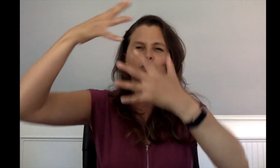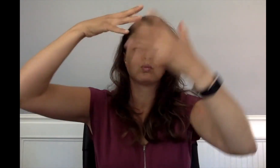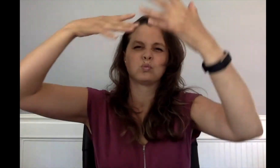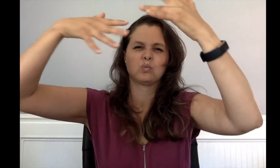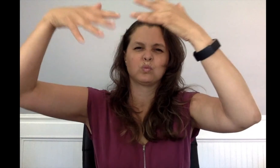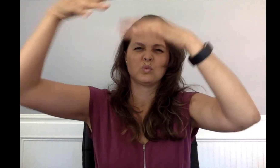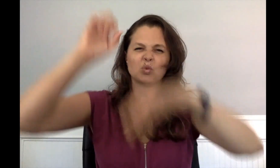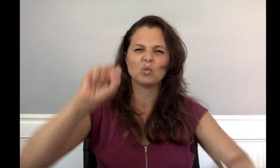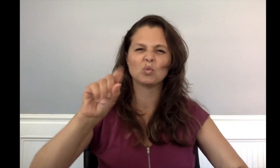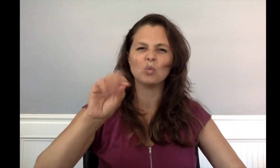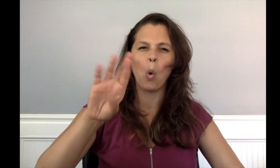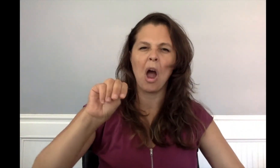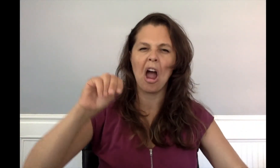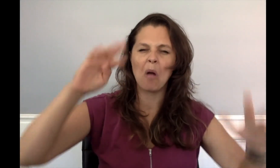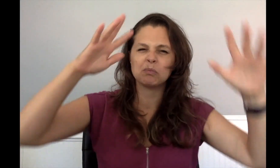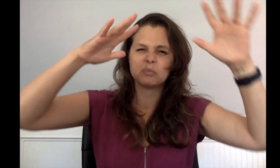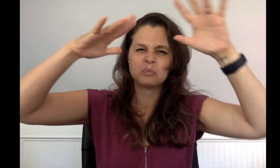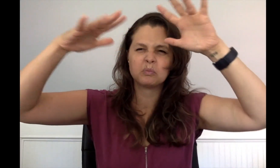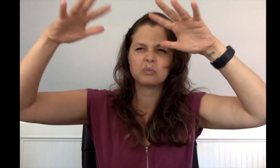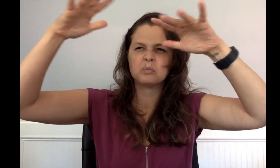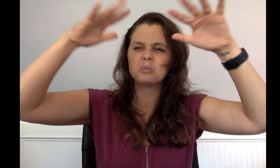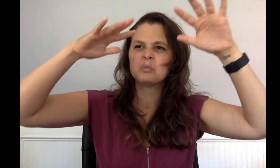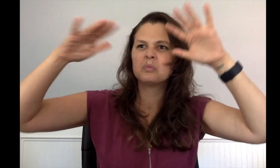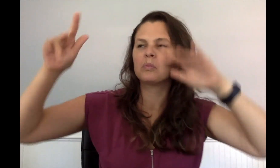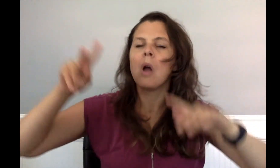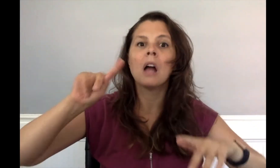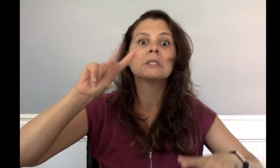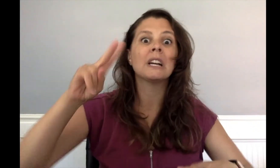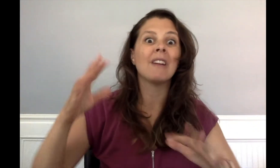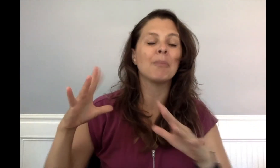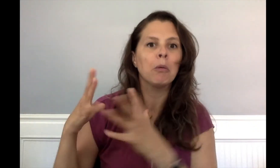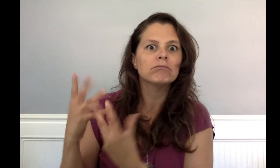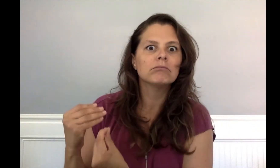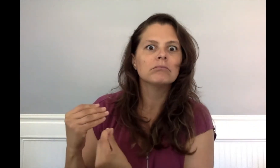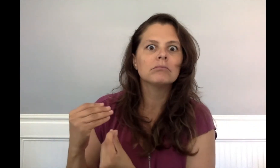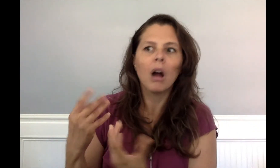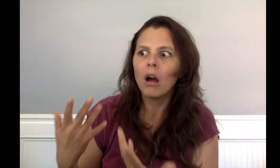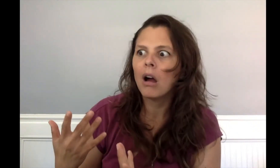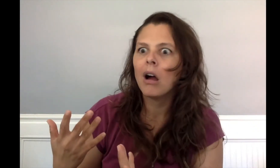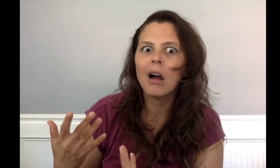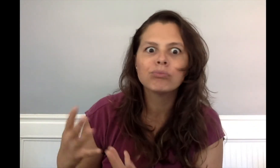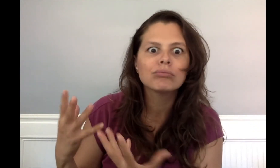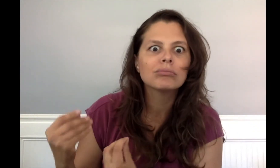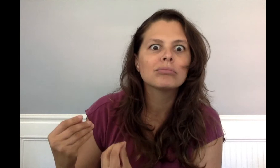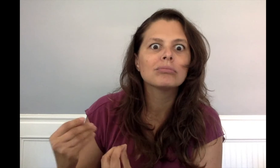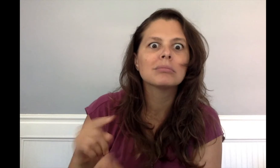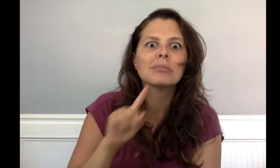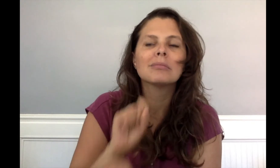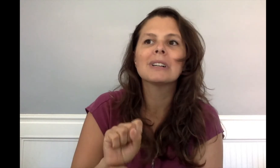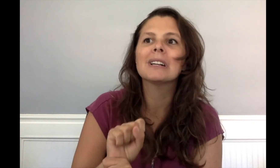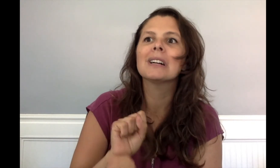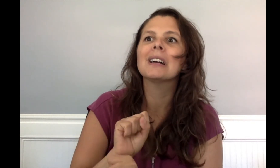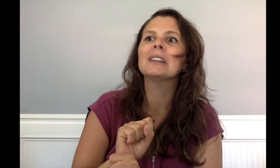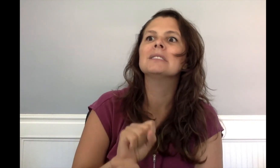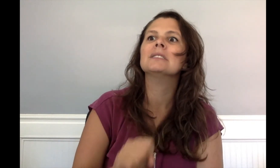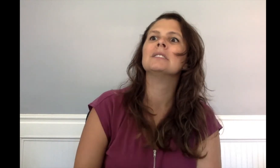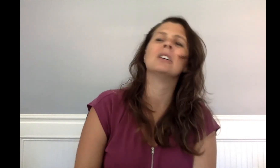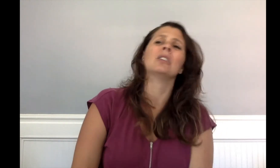The television went blank.